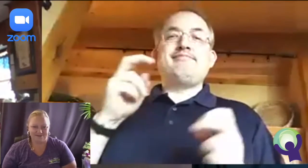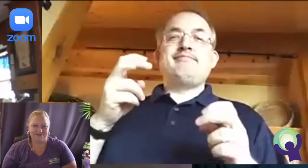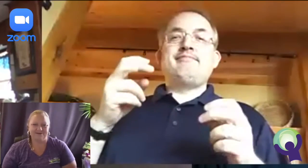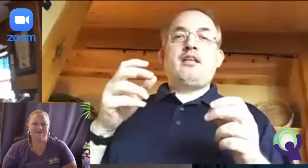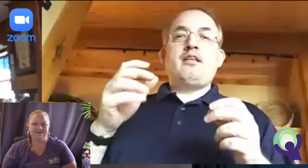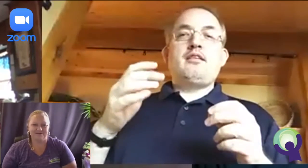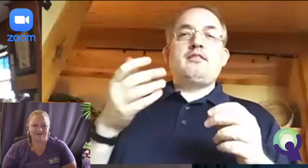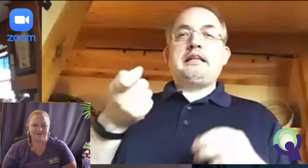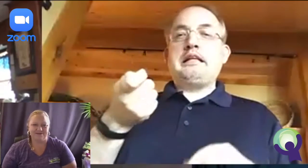If I fail, I try again.